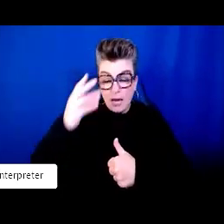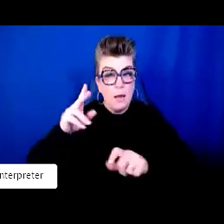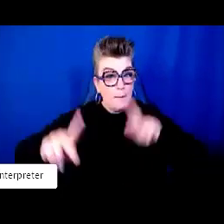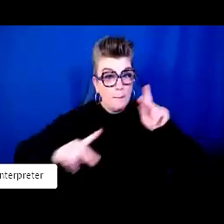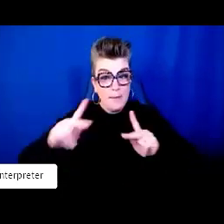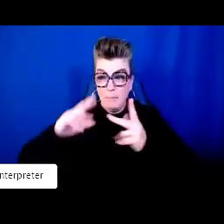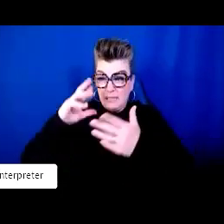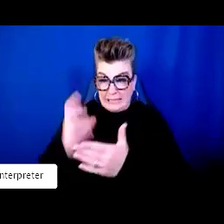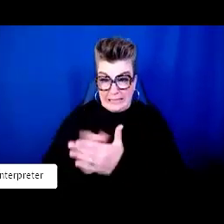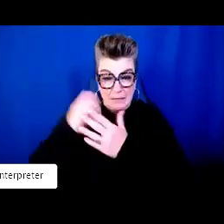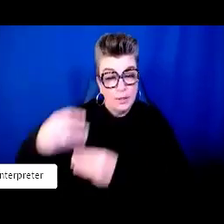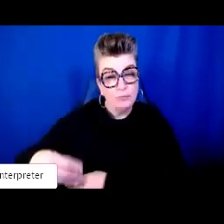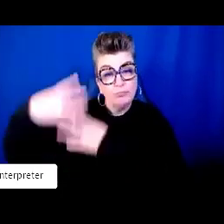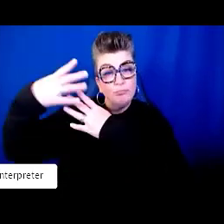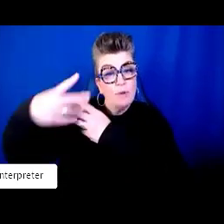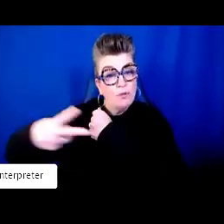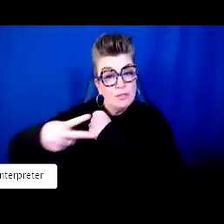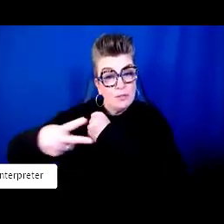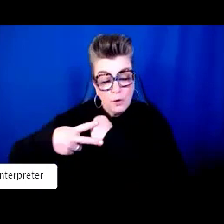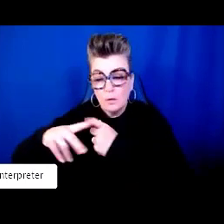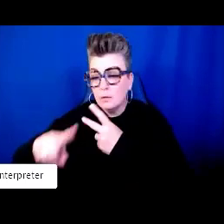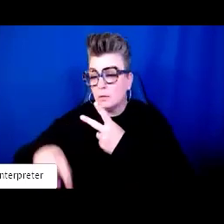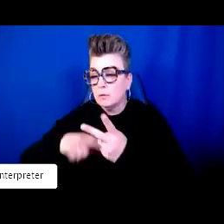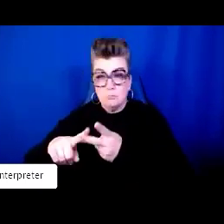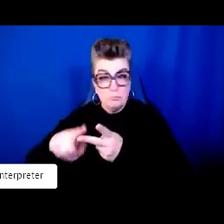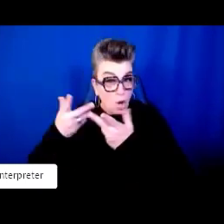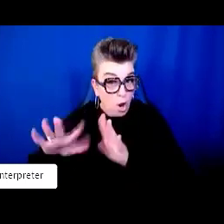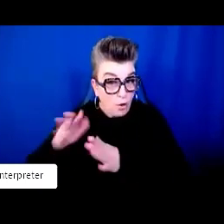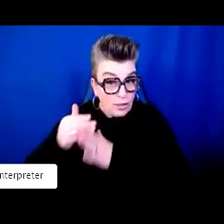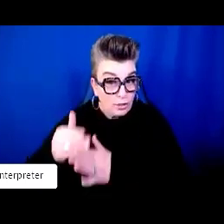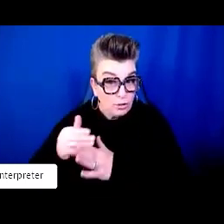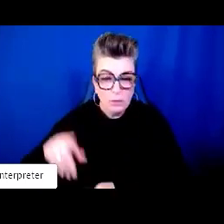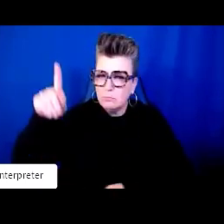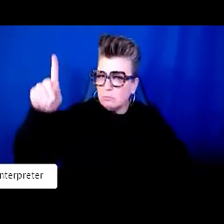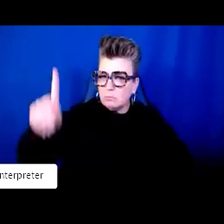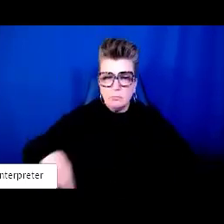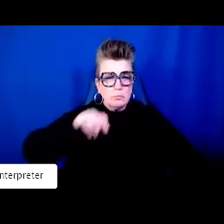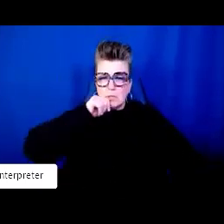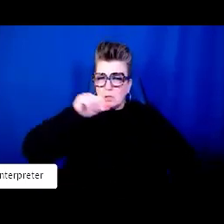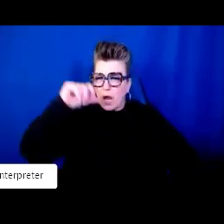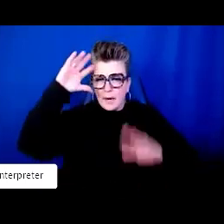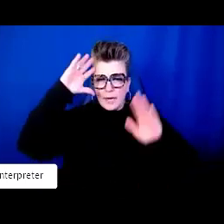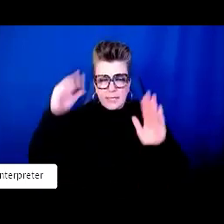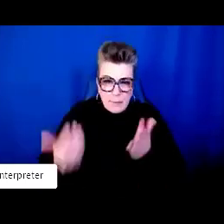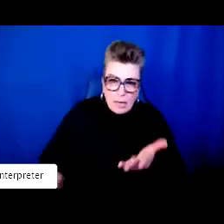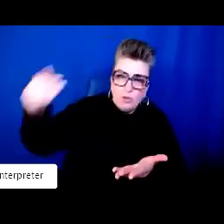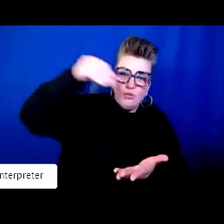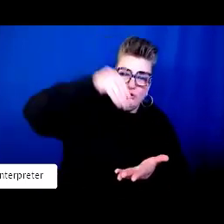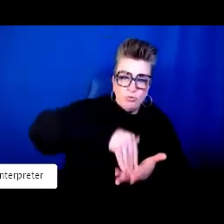or that have already been shared in some way are not expected to be shared again. There's a number of reasons for this,